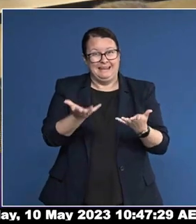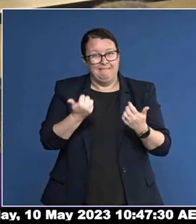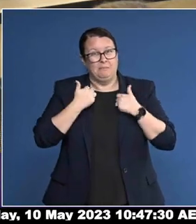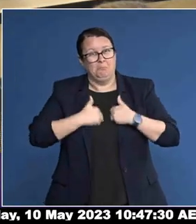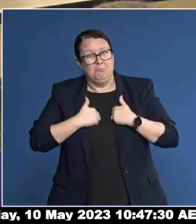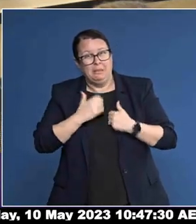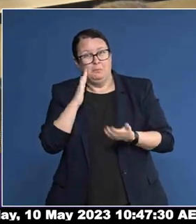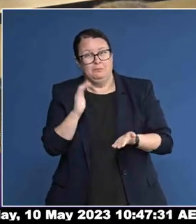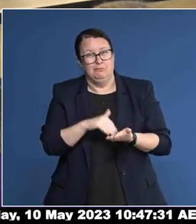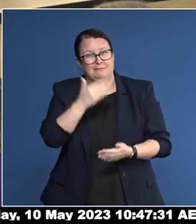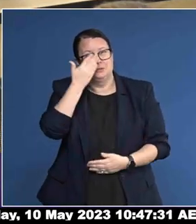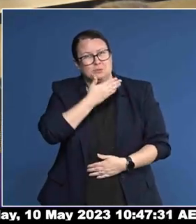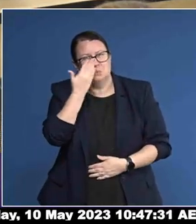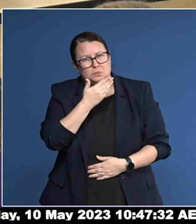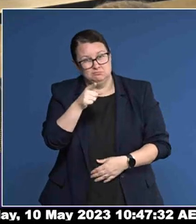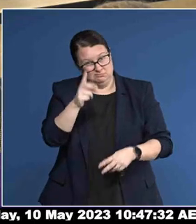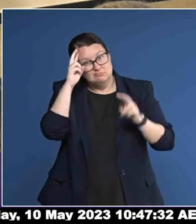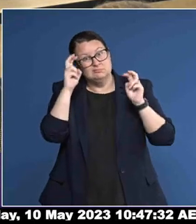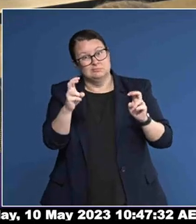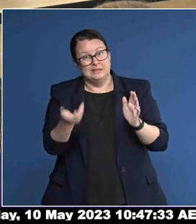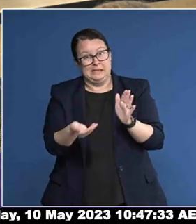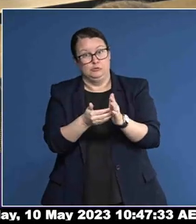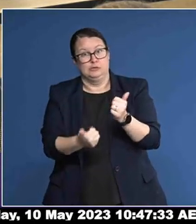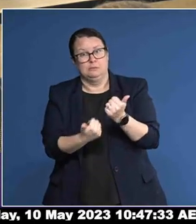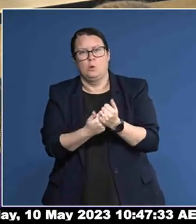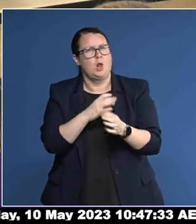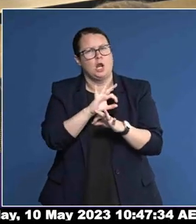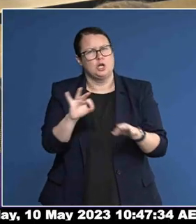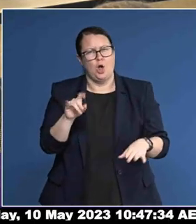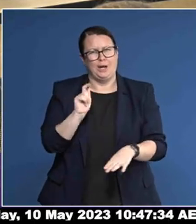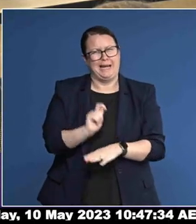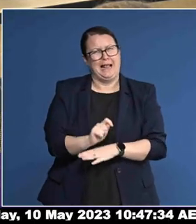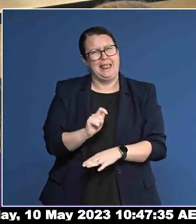That's additional support, not neglect. Is that what you say?